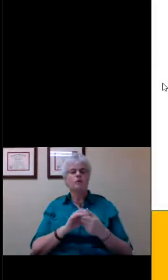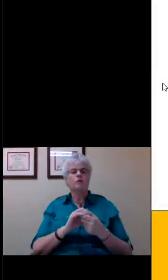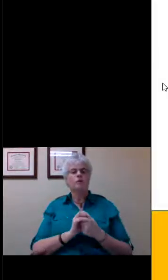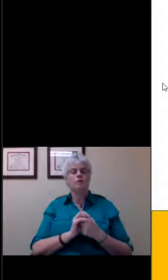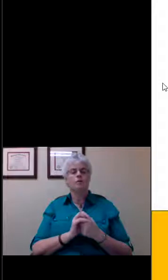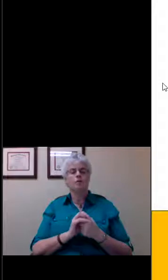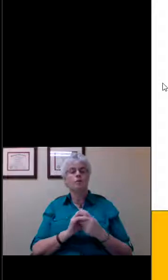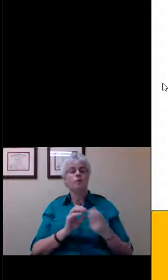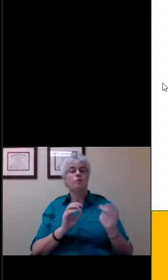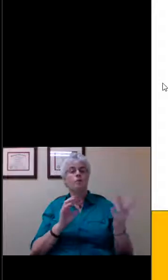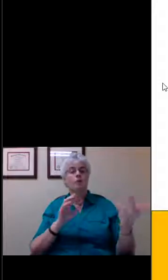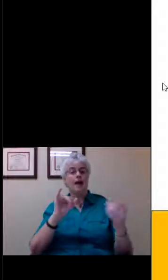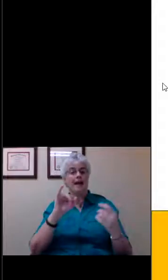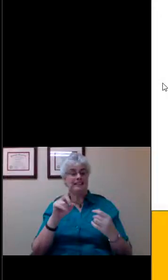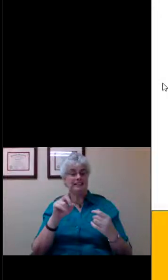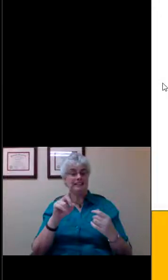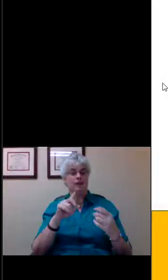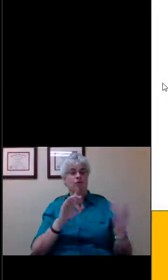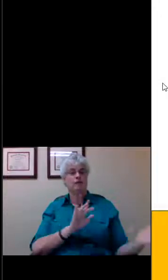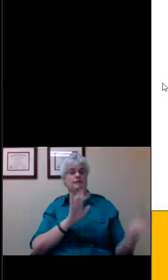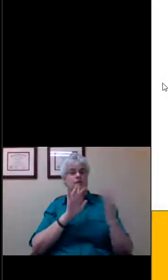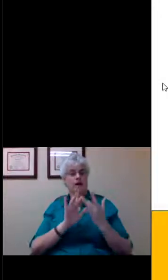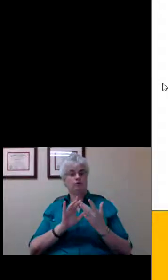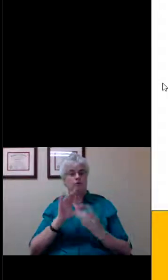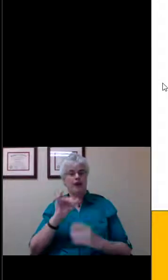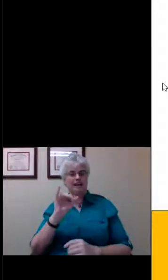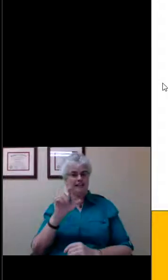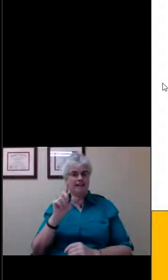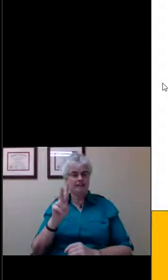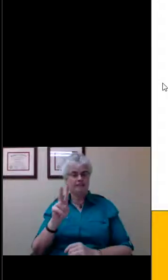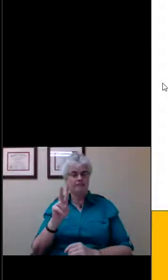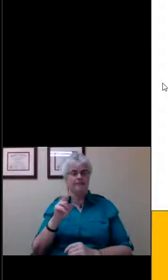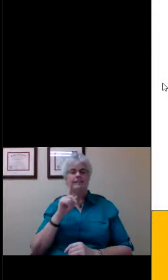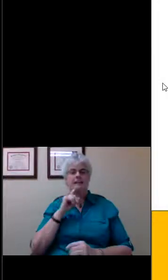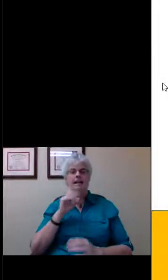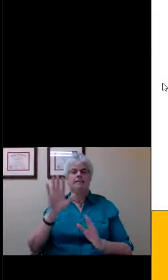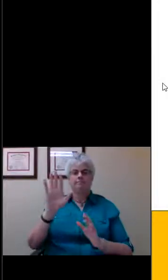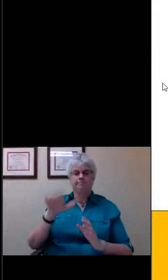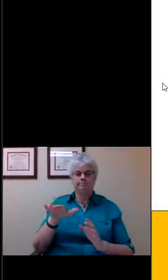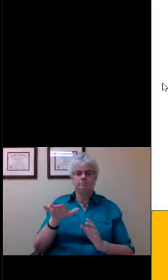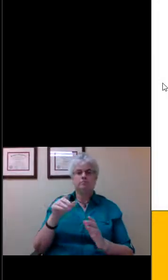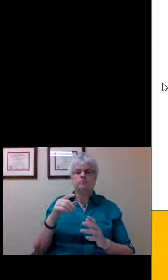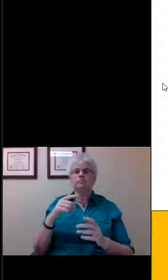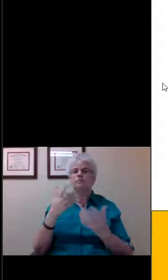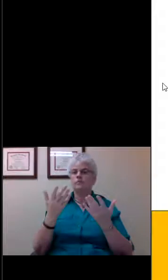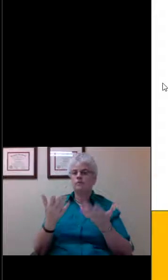working with them, collaborating with them, because they had reached out to ICADV